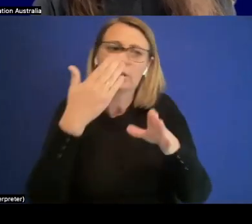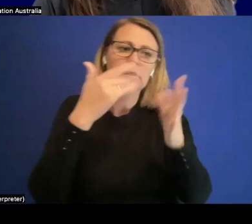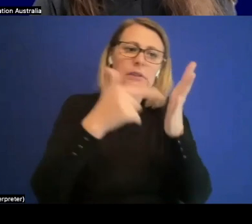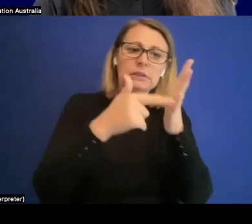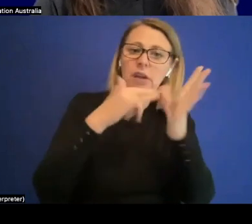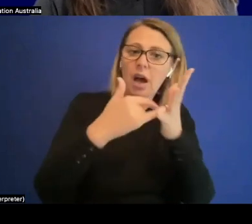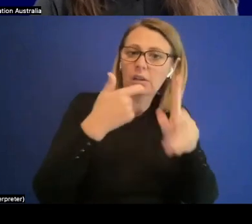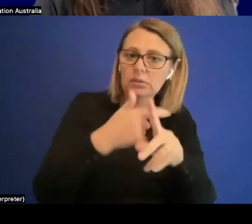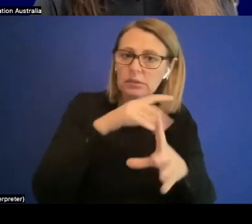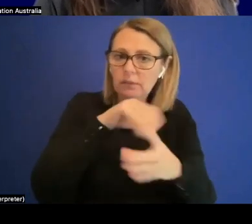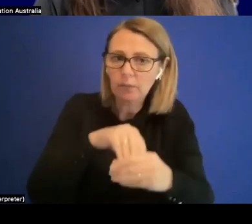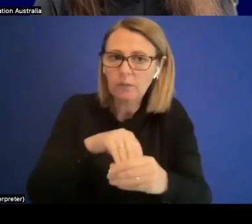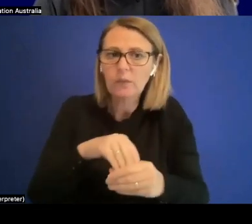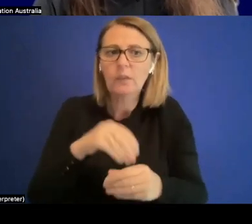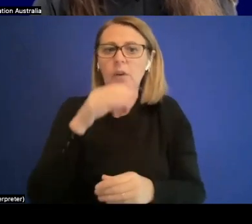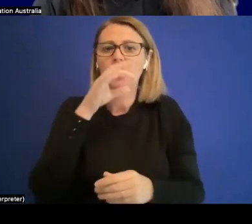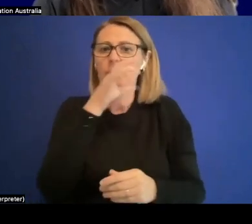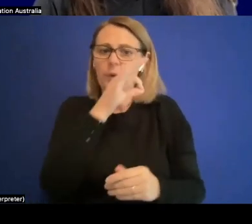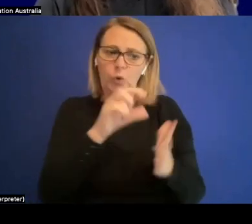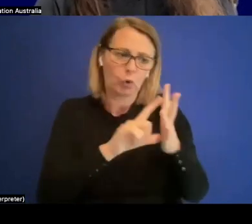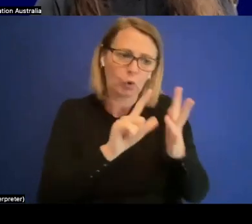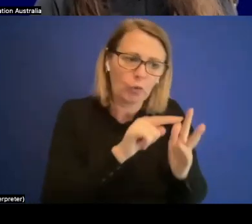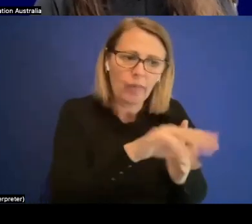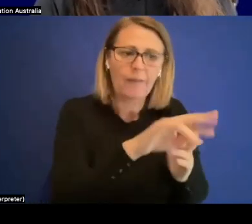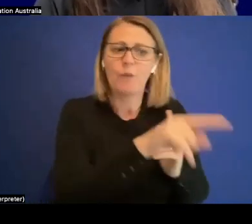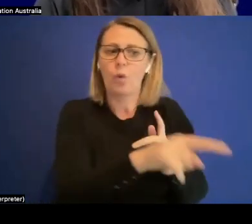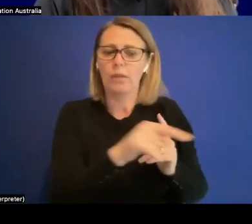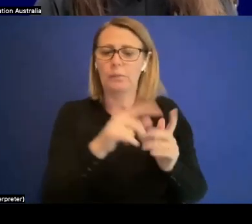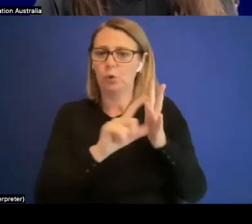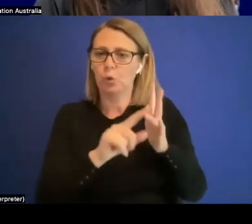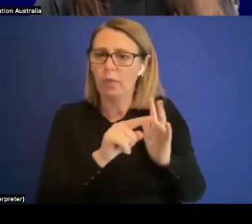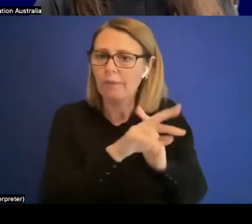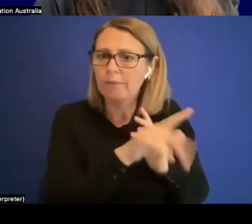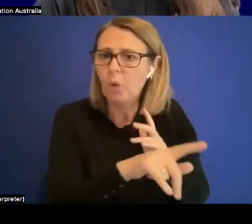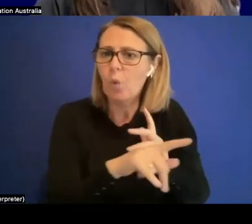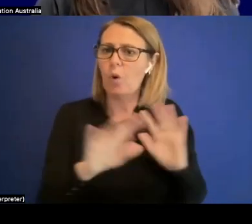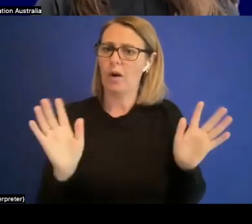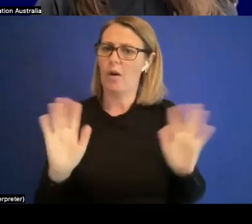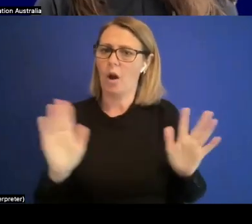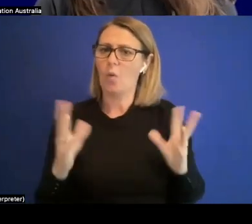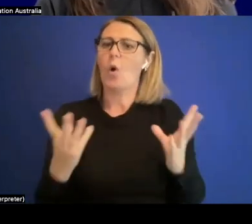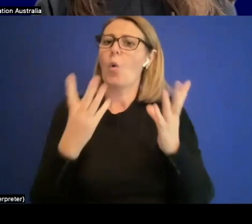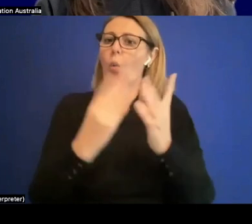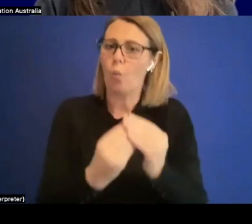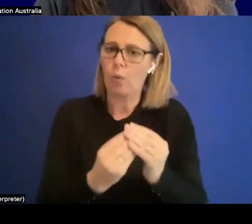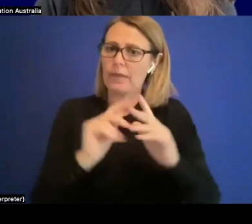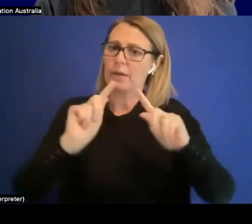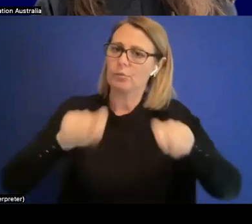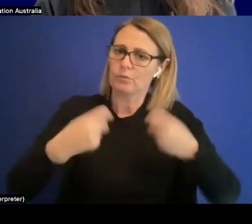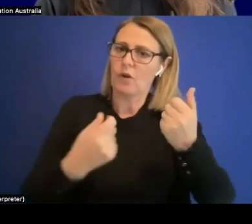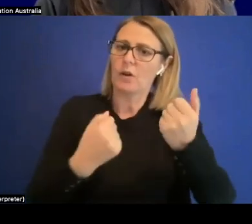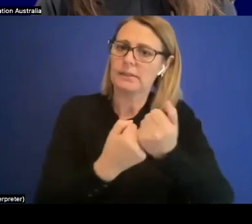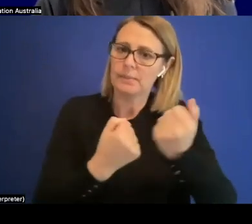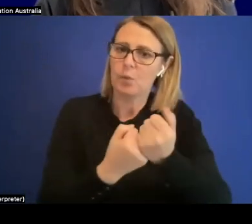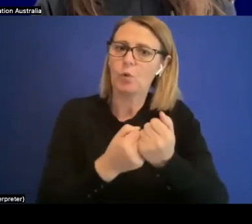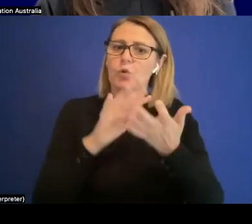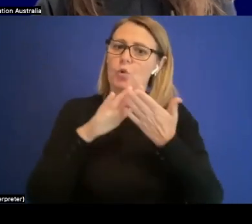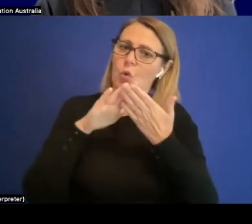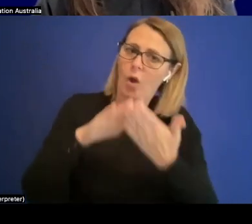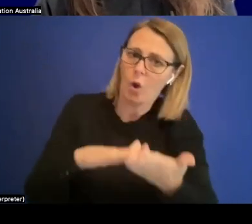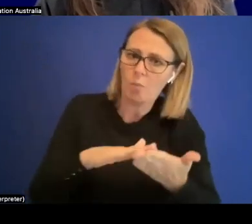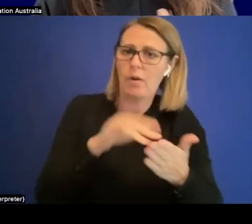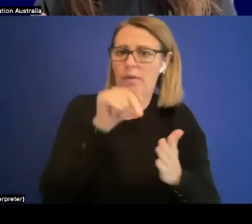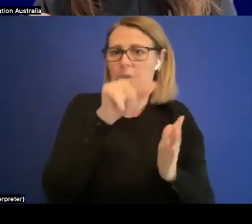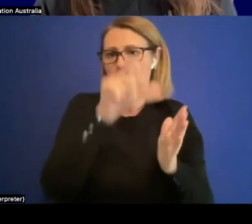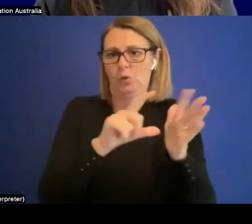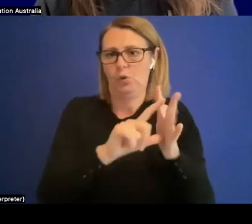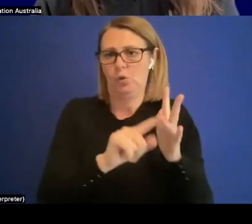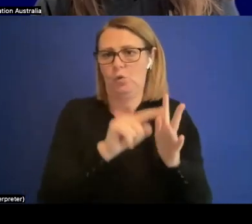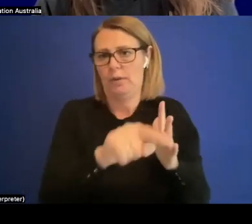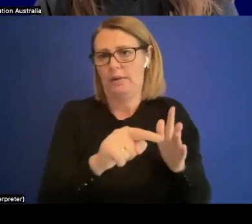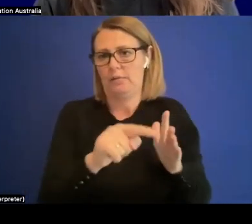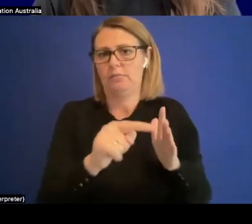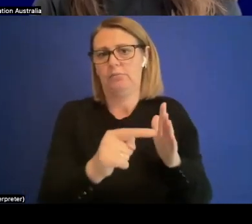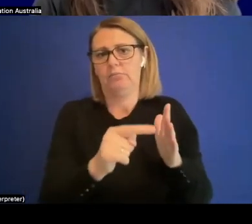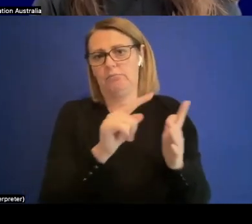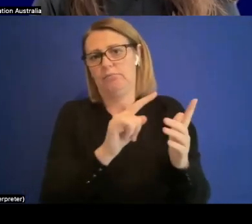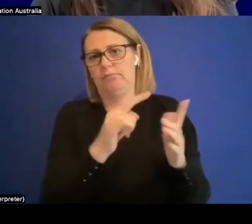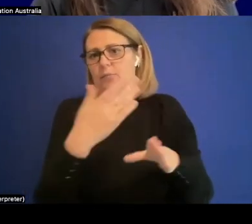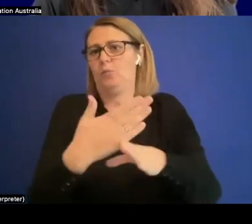not to do for but to do with, or to provide the appropriate bridge or support to make that happen,